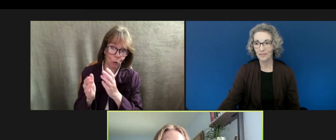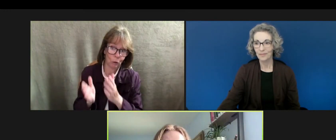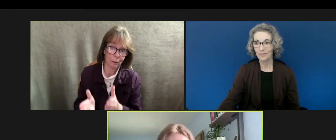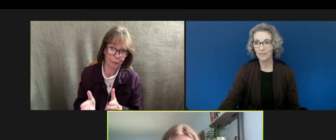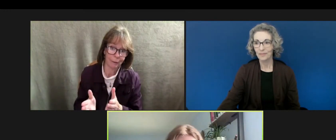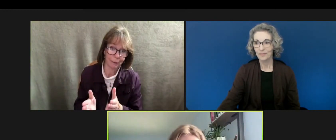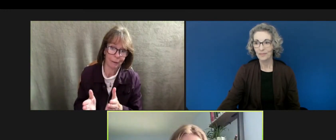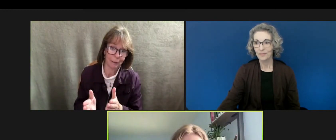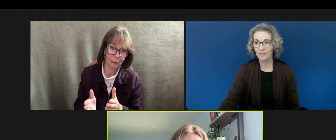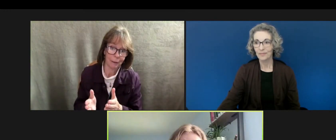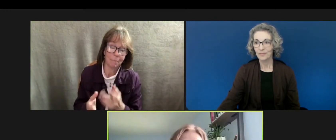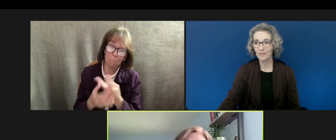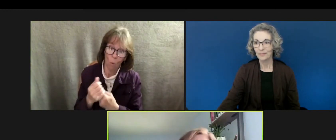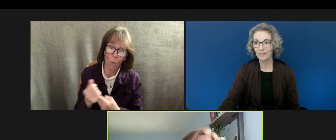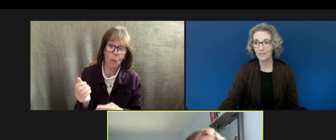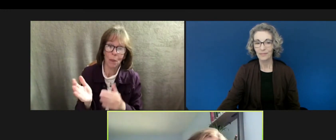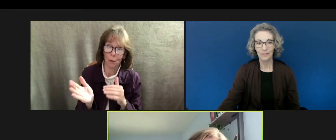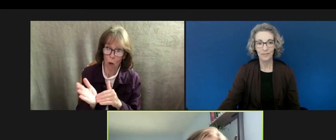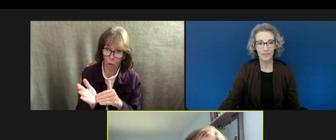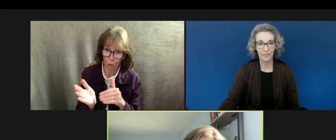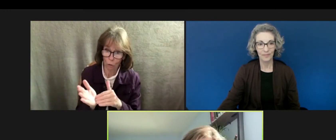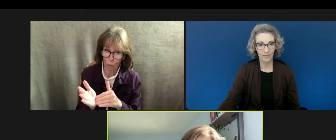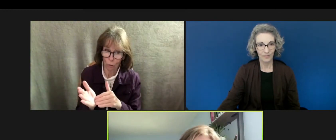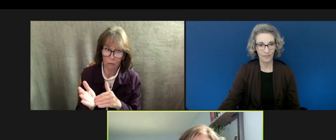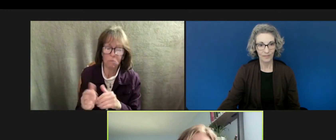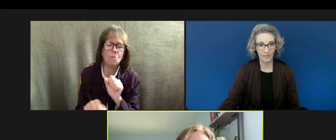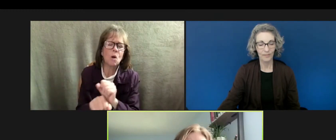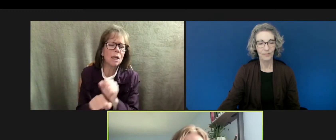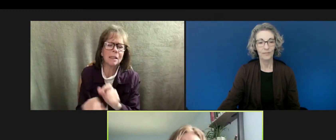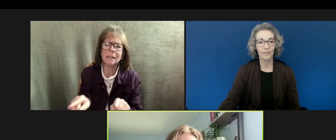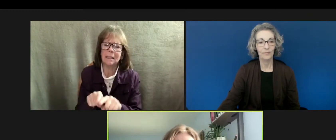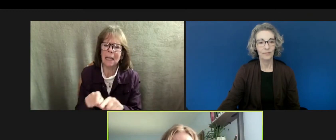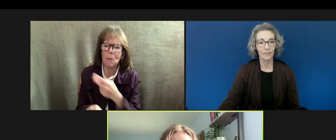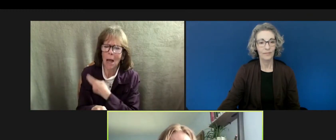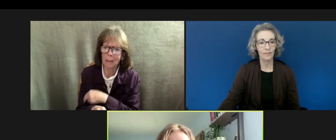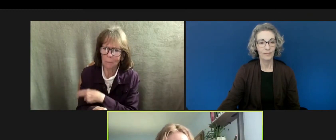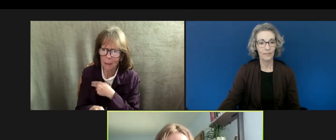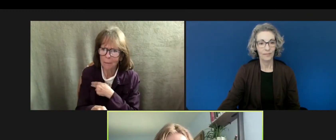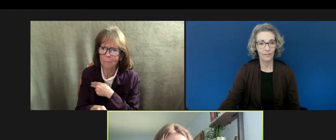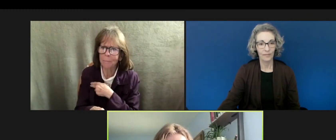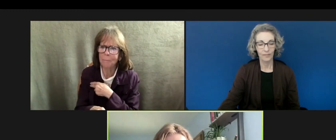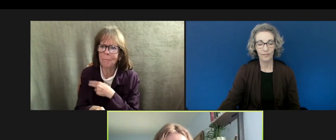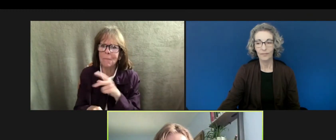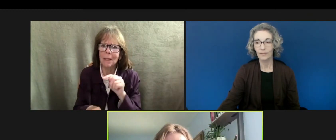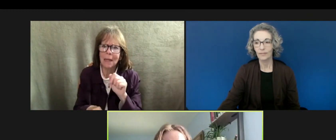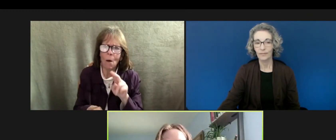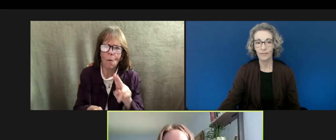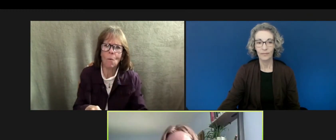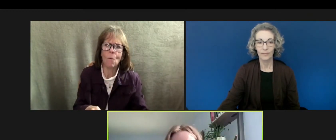and they work at the same institution. Tal will be playing one of the colleagues, and